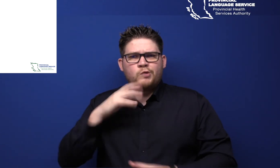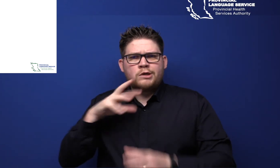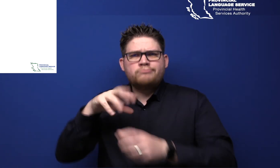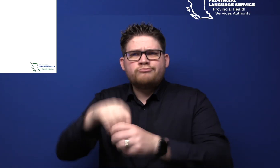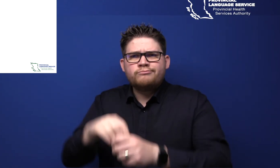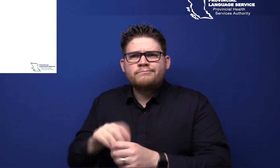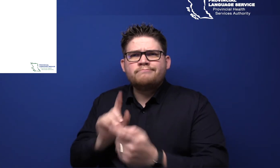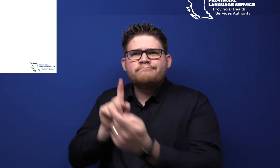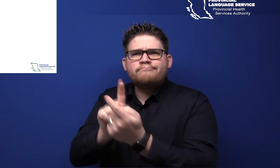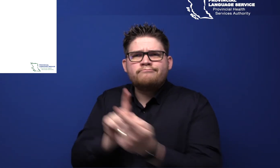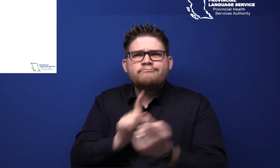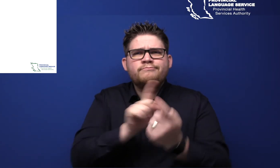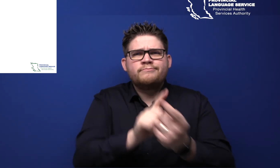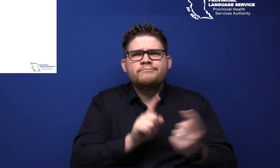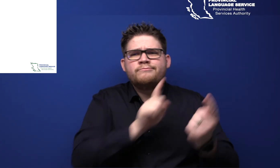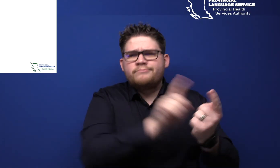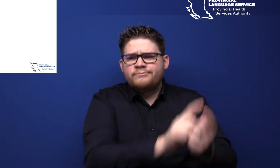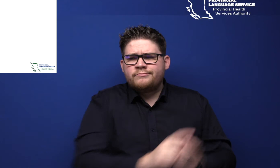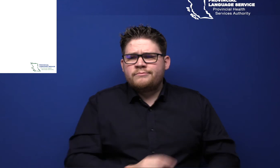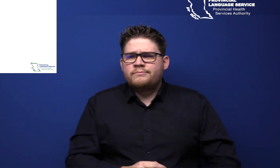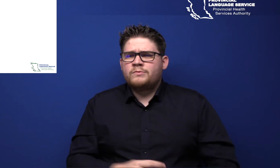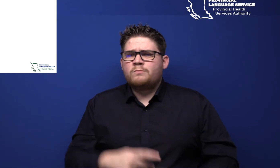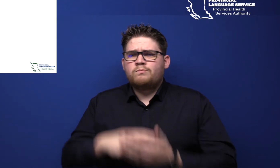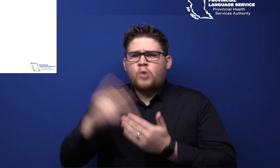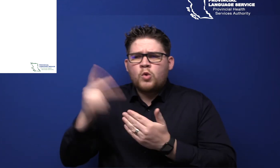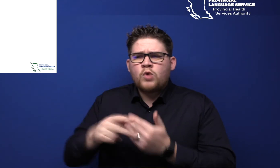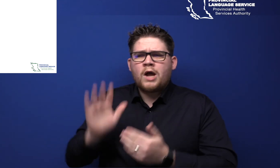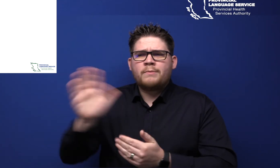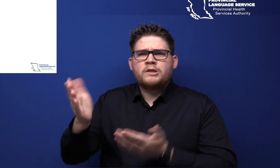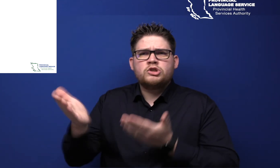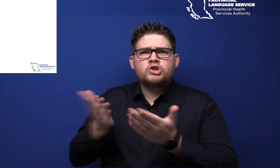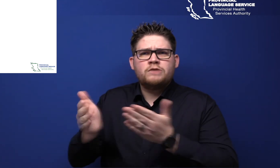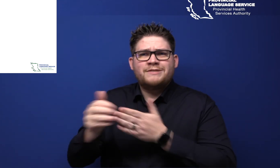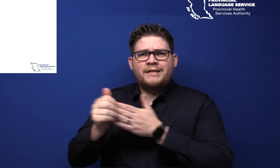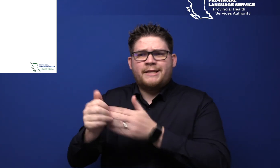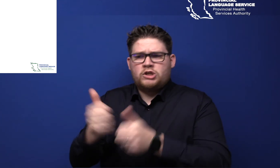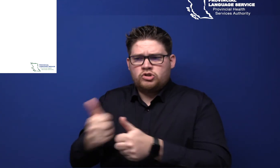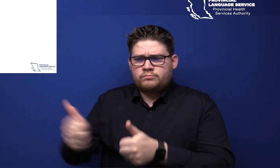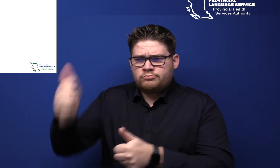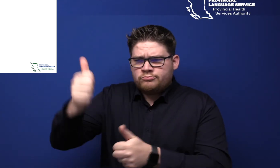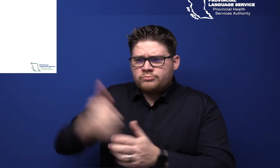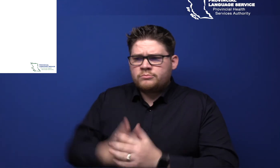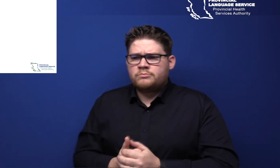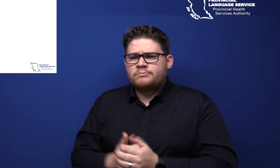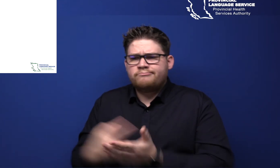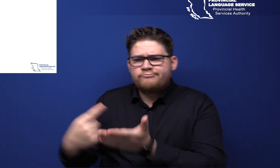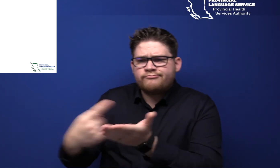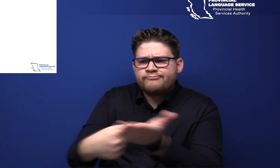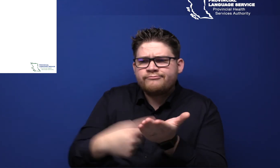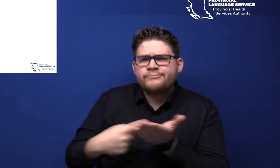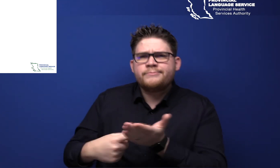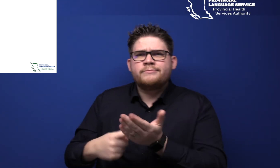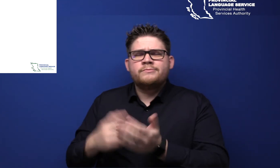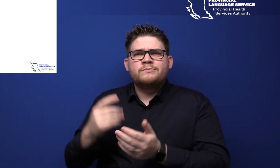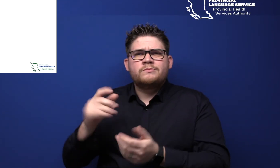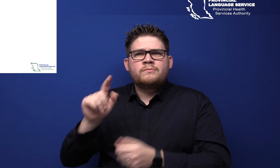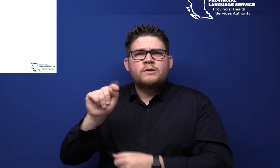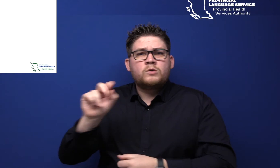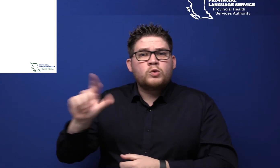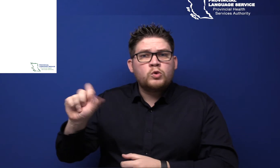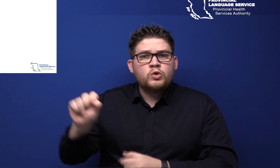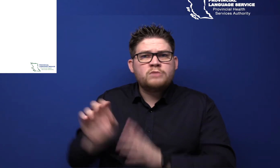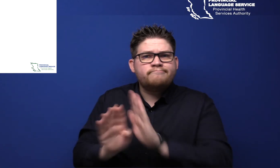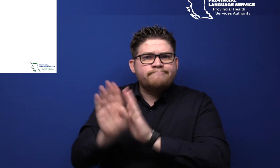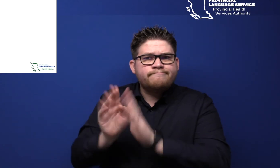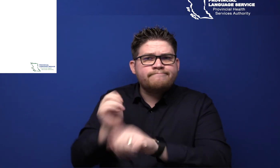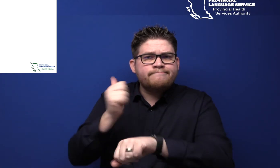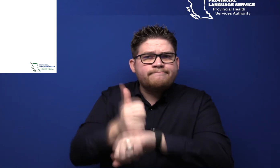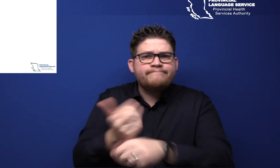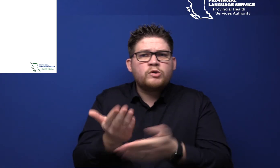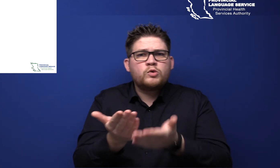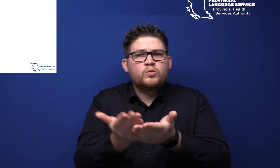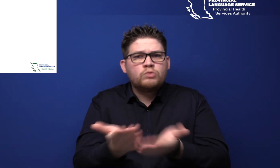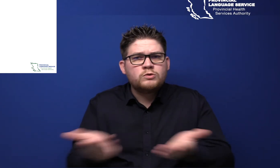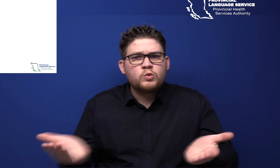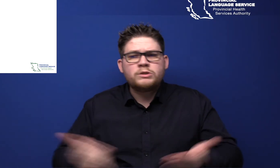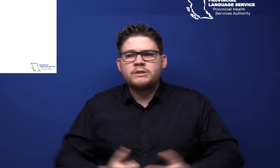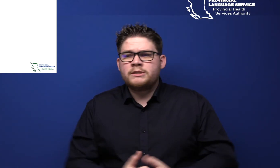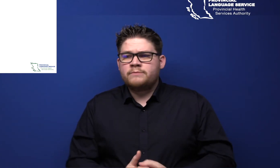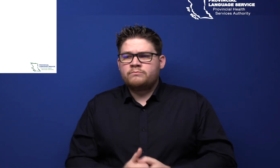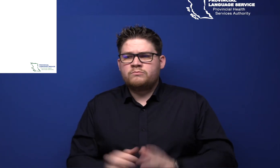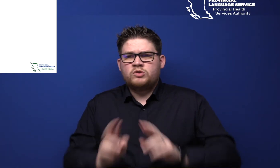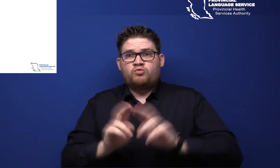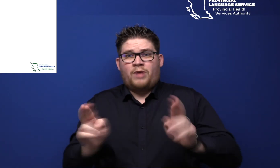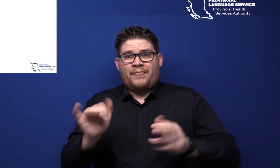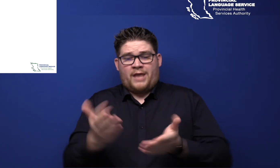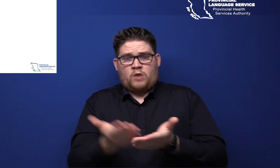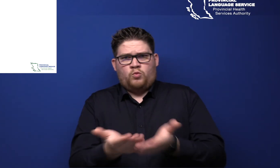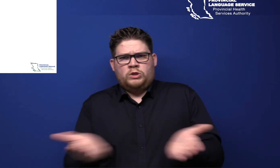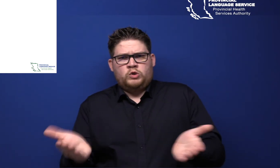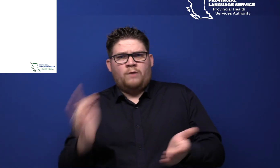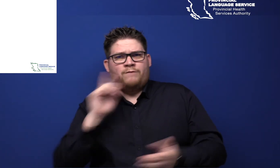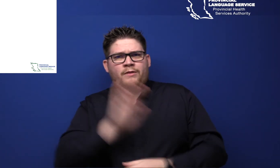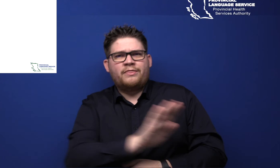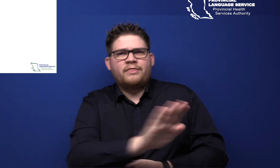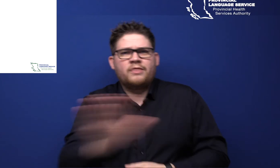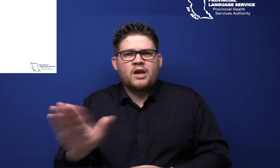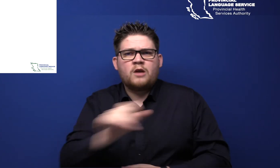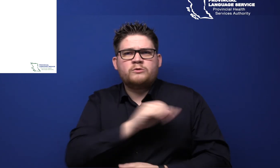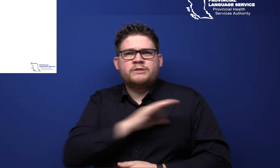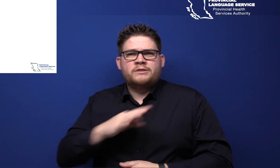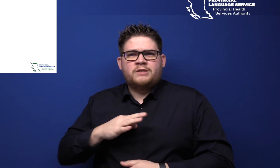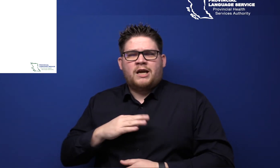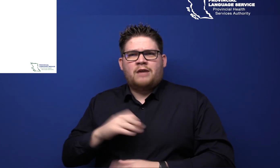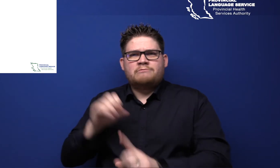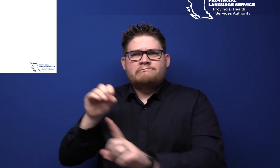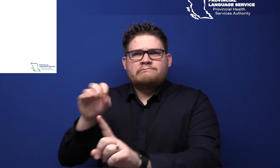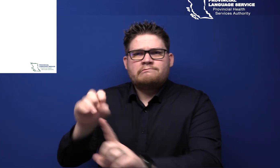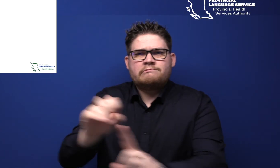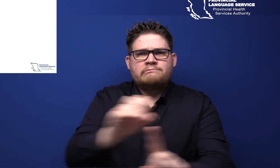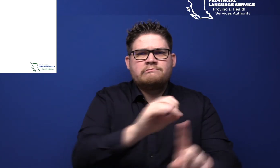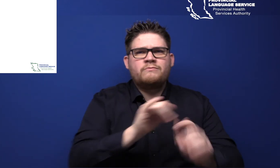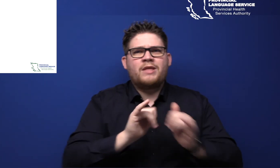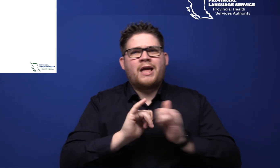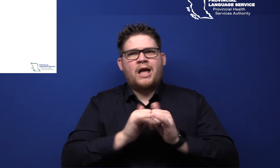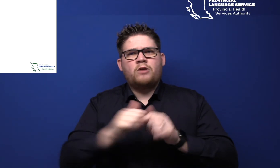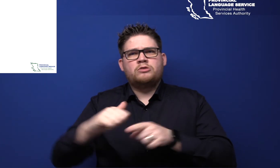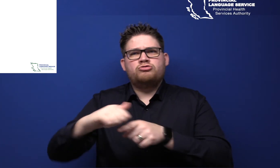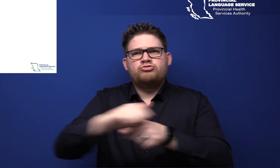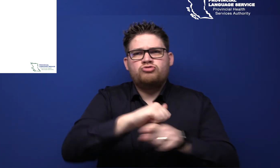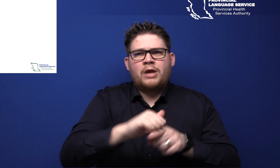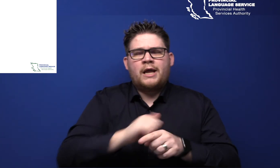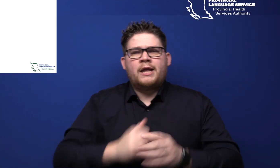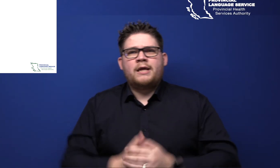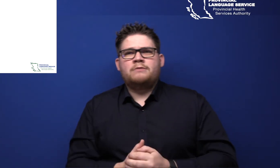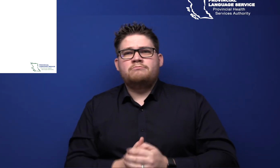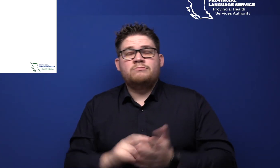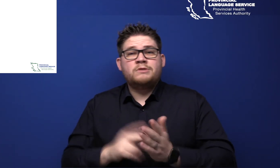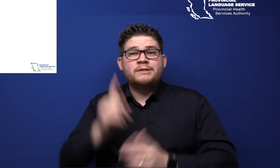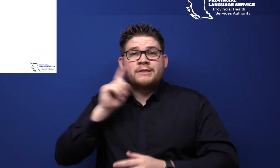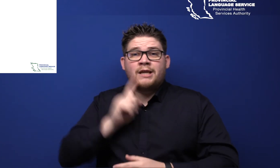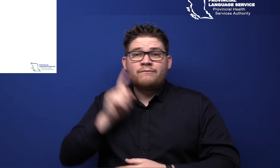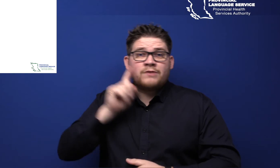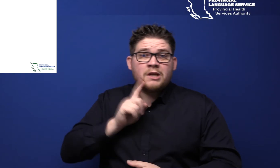PROGRAM LEADS TO DISCUSS TOOLS AND DEVELOP NEW RESOURCES FOR THEIR STAFF AND EDUCATE THEM AND TRAIN THEM ON HOW TO USE THOSE, ESPECIALLY